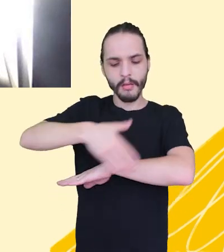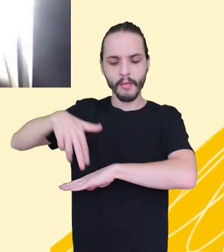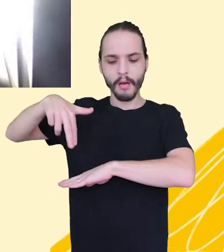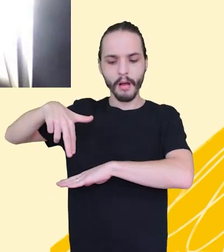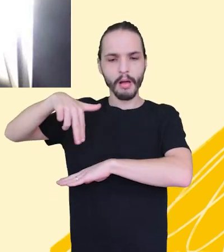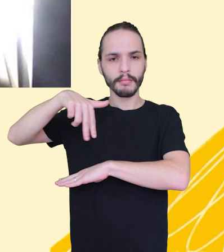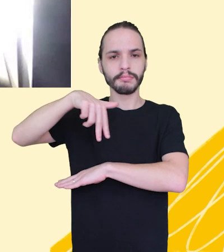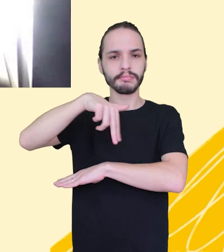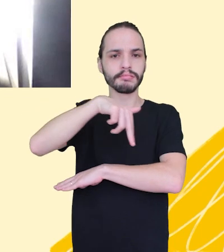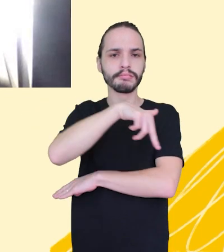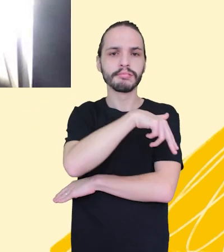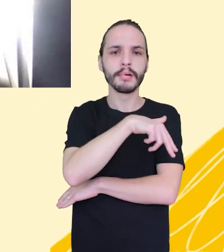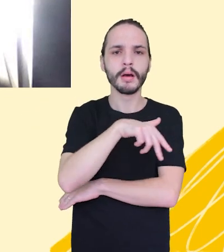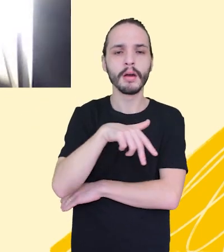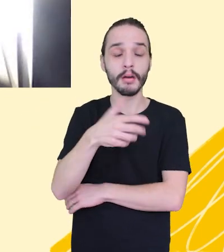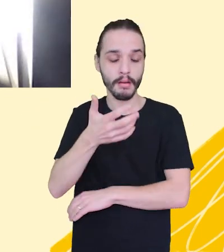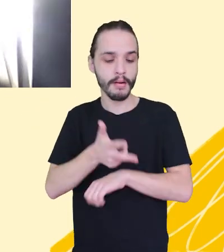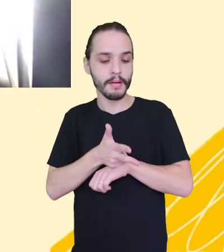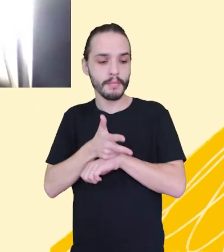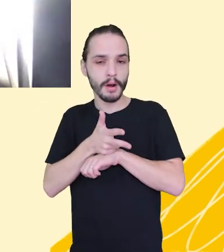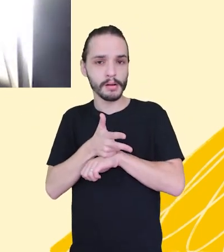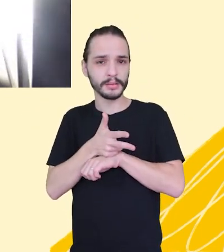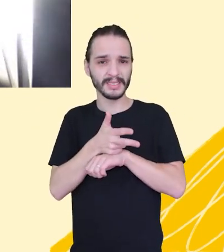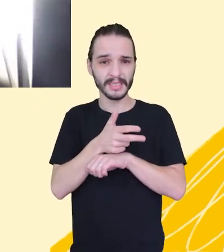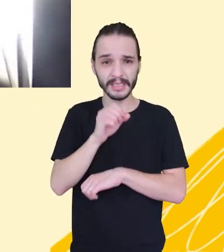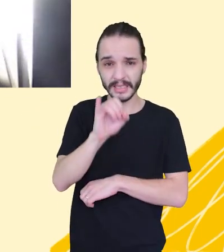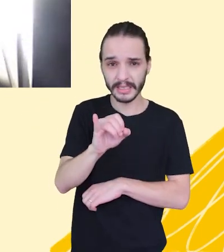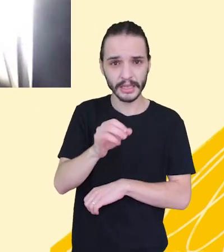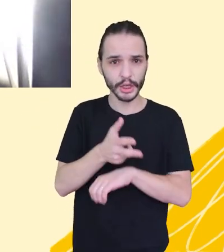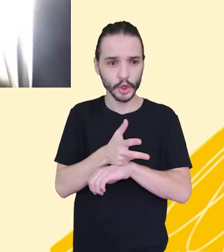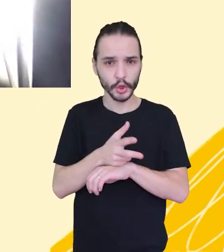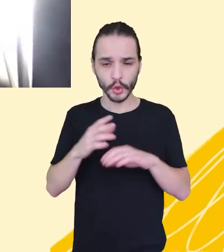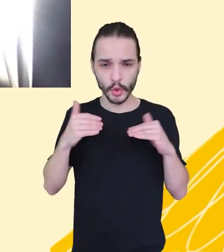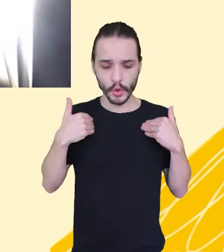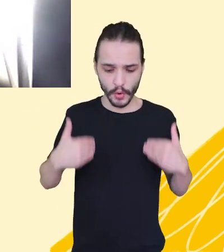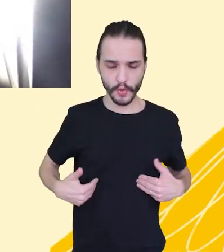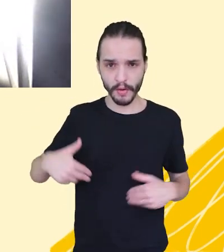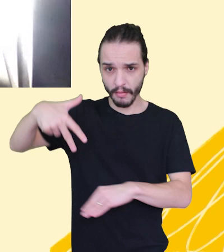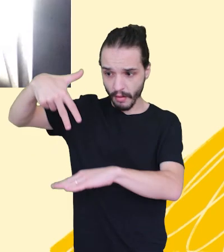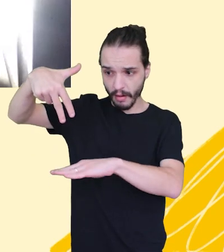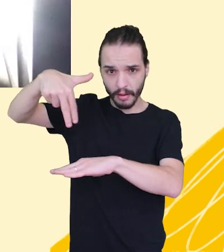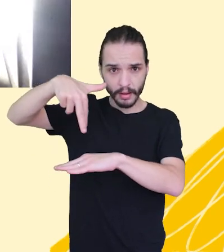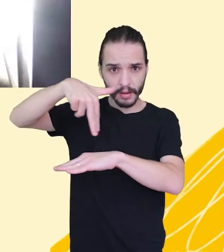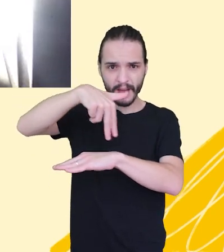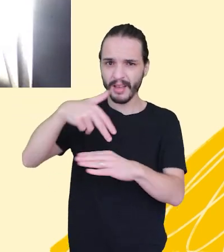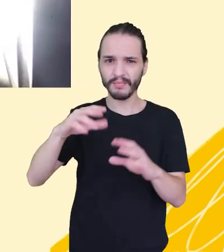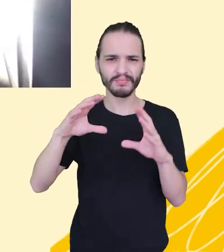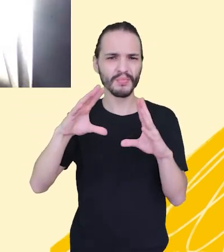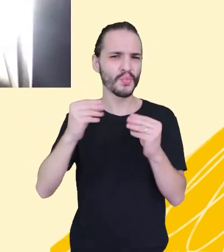And if you show the whole physique, the whole figure, then you show a lot.